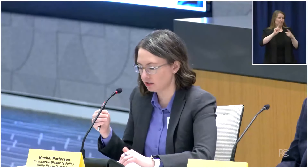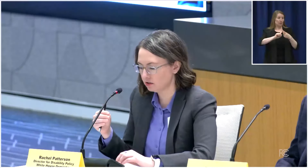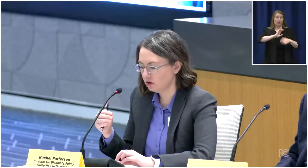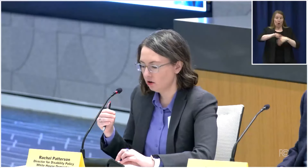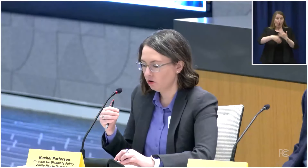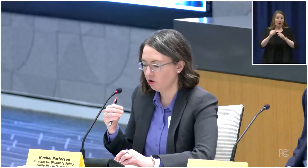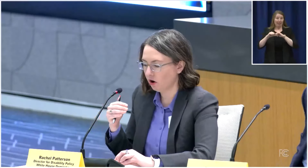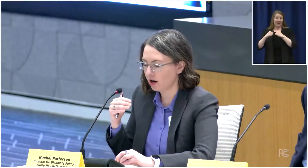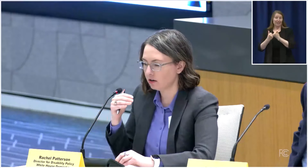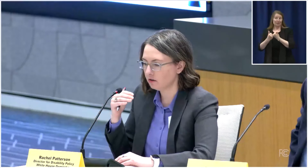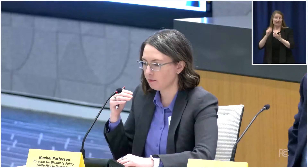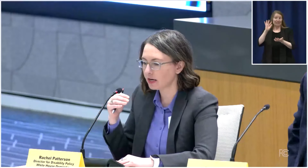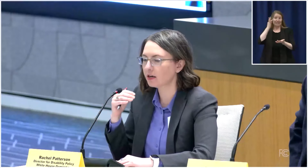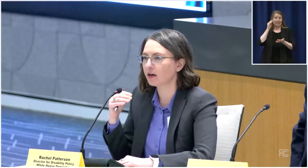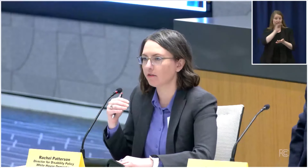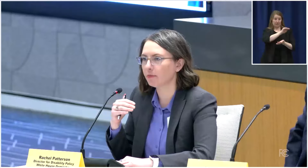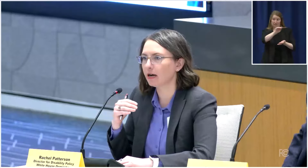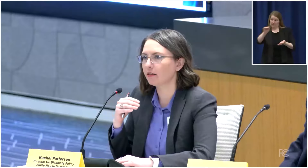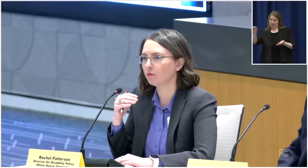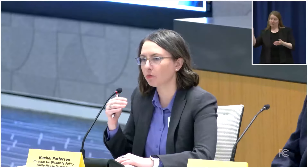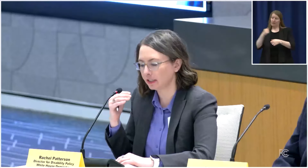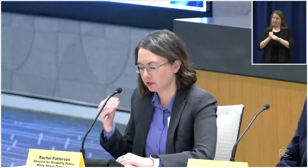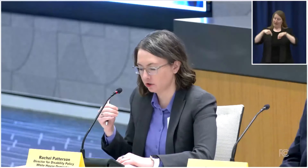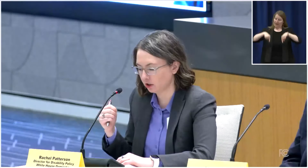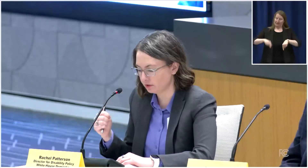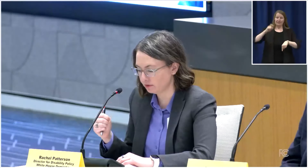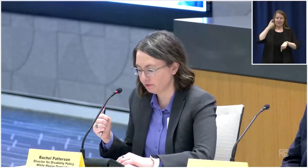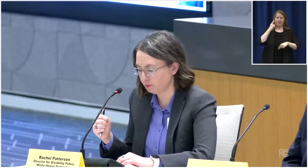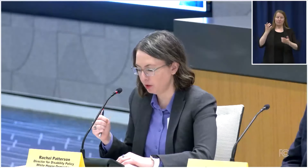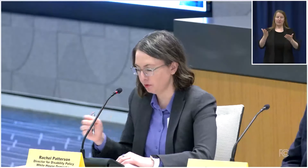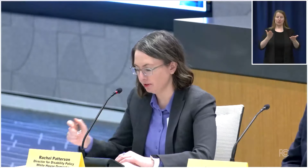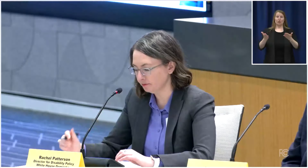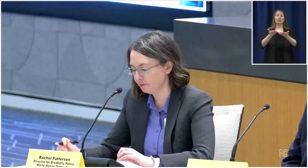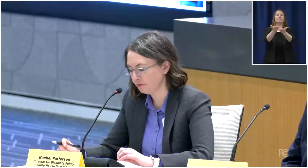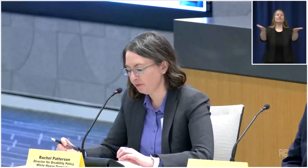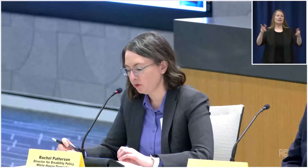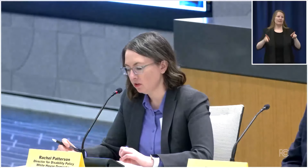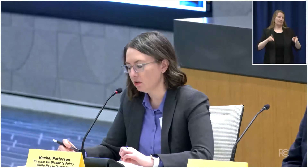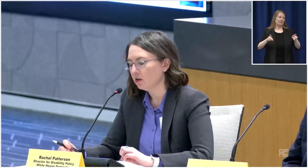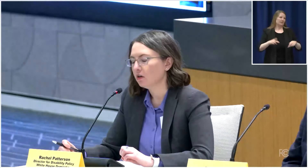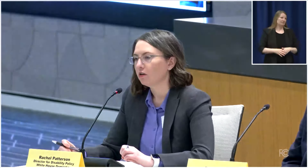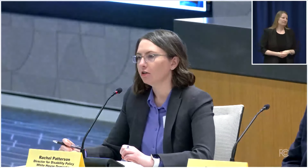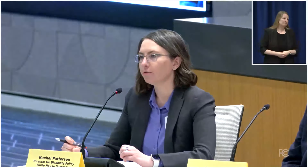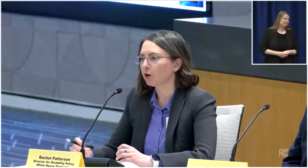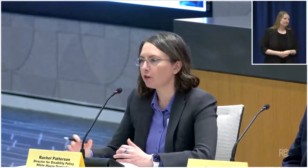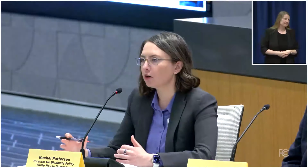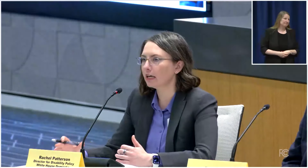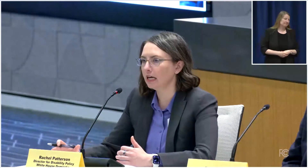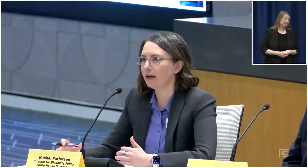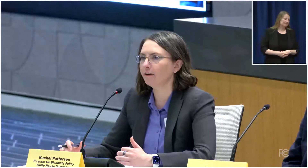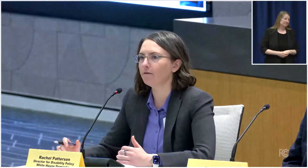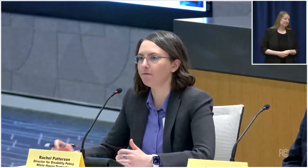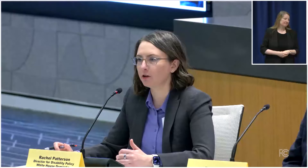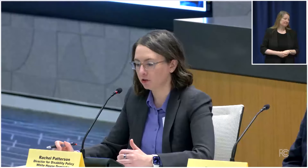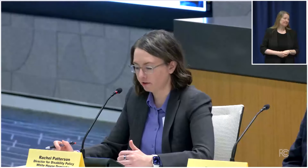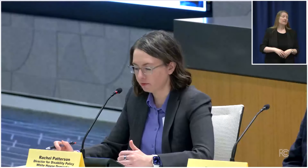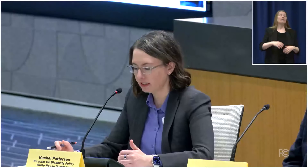WE MUST MODERNIZE GOVERNMENT AND IMPLEMENT SERVICES THAT ARE -- I WROTE IT DOWN TWICE BUT YOU UNDERSTAND HOW